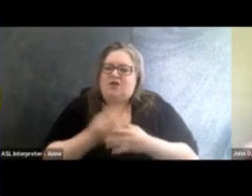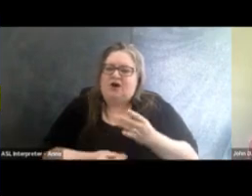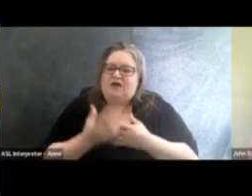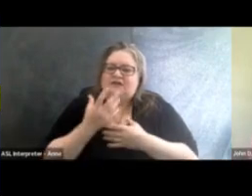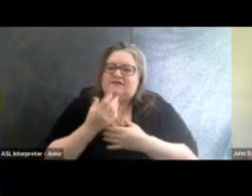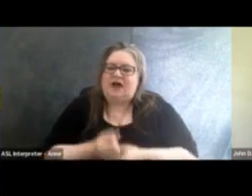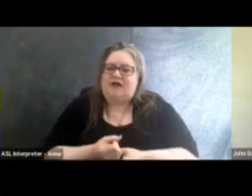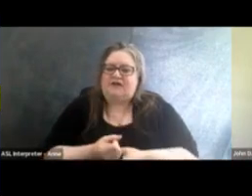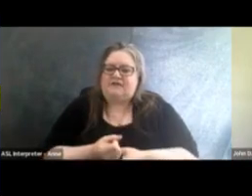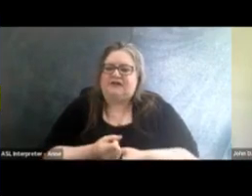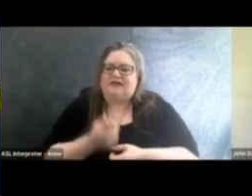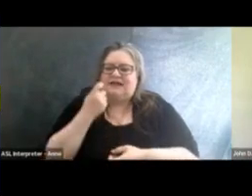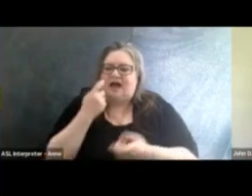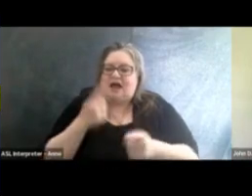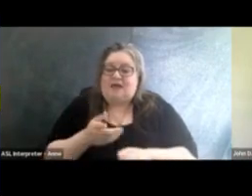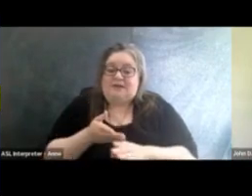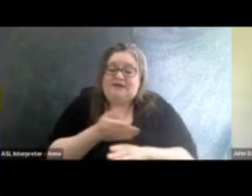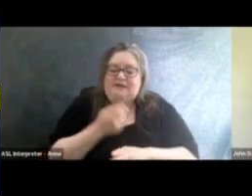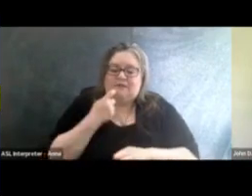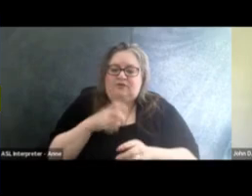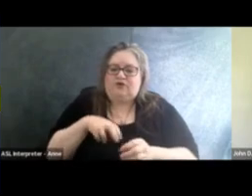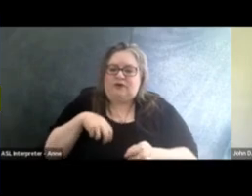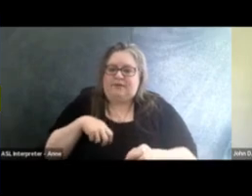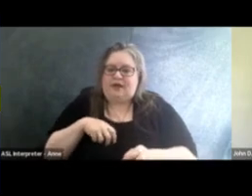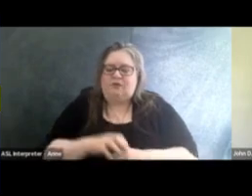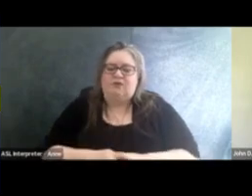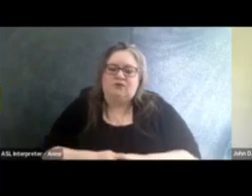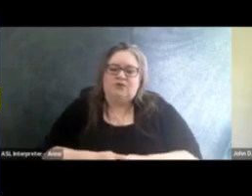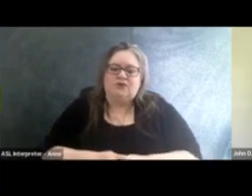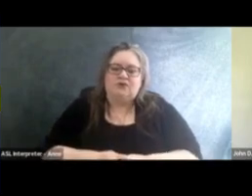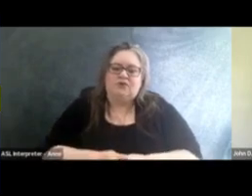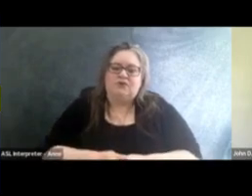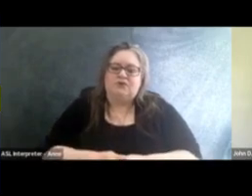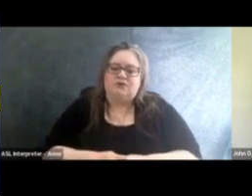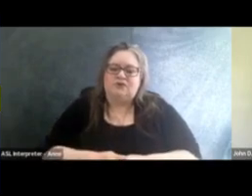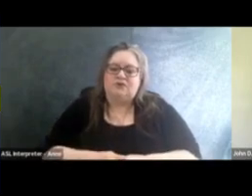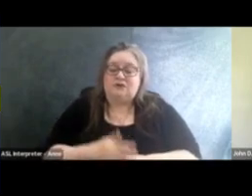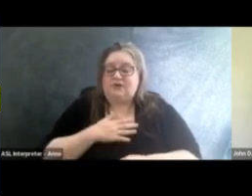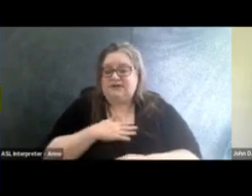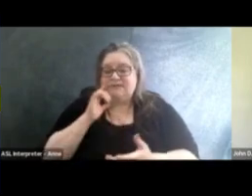dropping out. So, it's my belief, though, this study